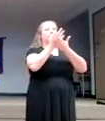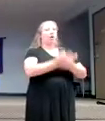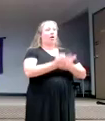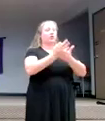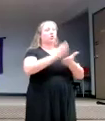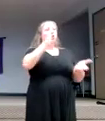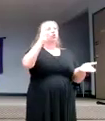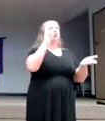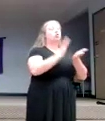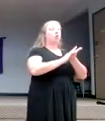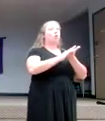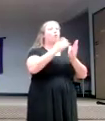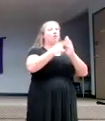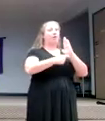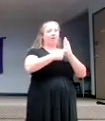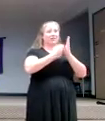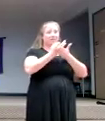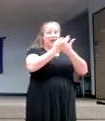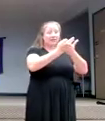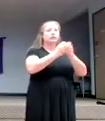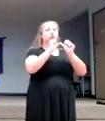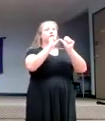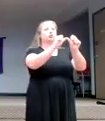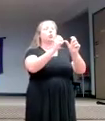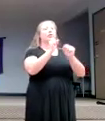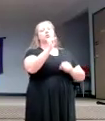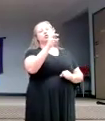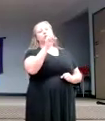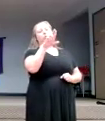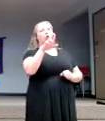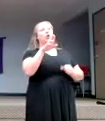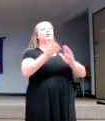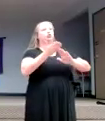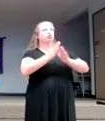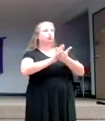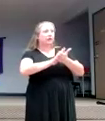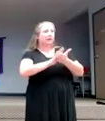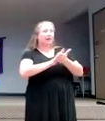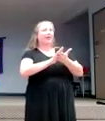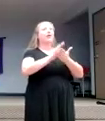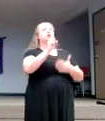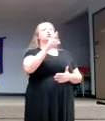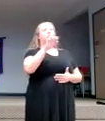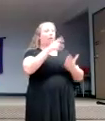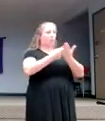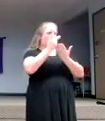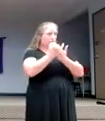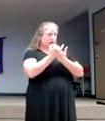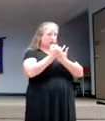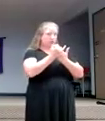so that we can go ahead move forward with sewer treatment, recycling, stormwater management, and sewer system projects. It allows eligible